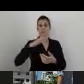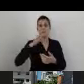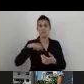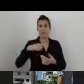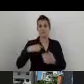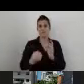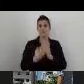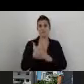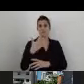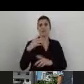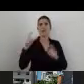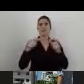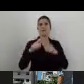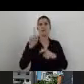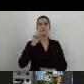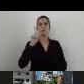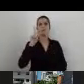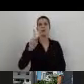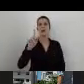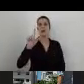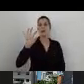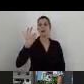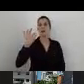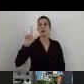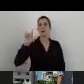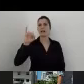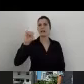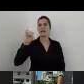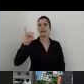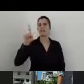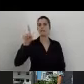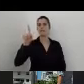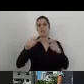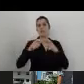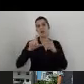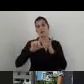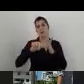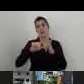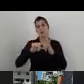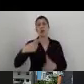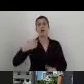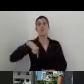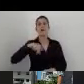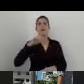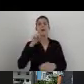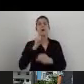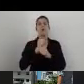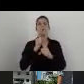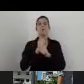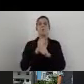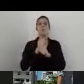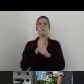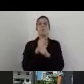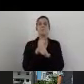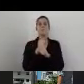that is a technology company, and we are working with some different technologies,